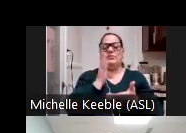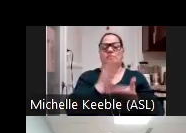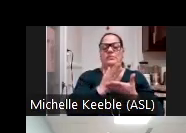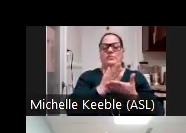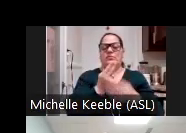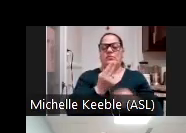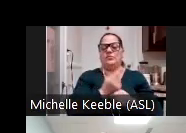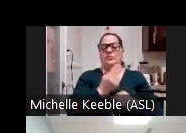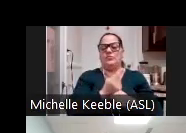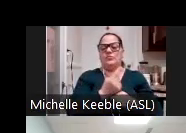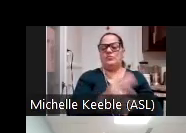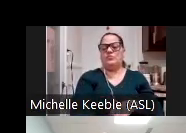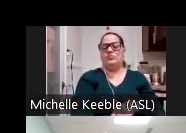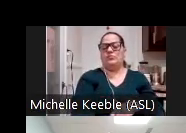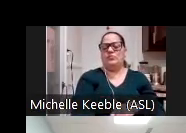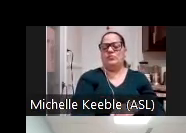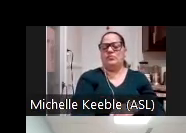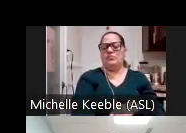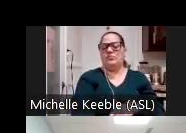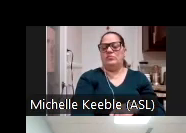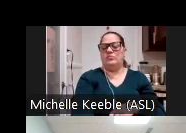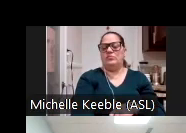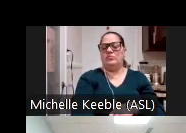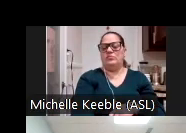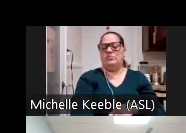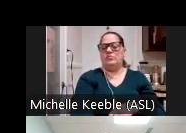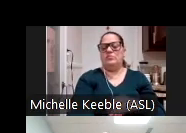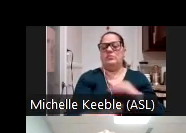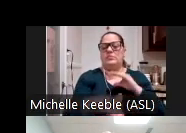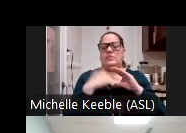voice to communicate during the presentation, email us and we'll arrange a separate voice